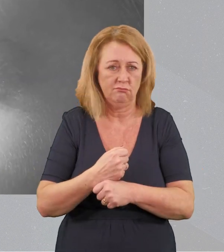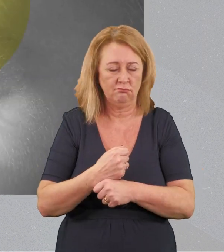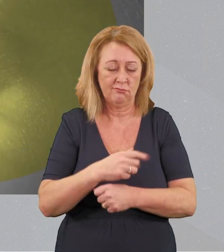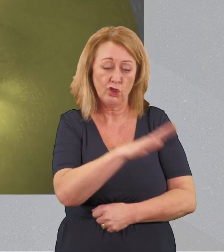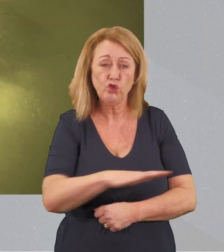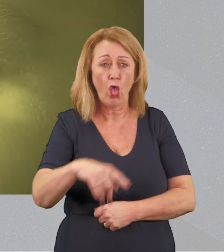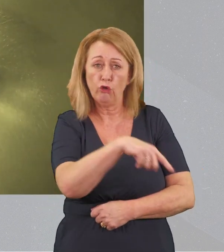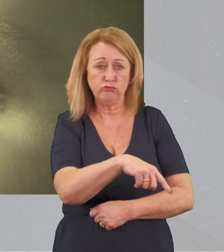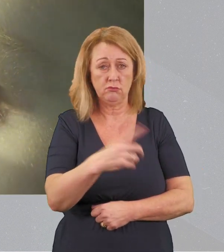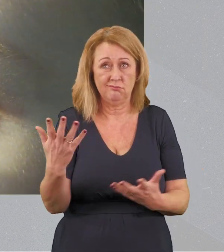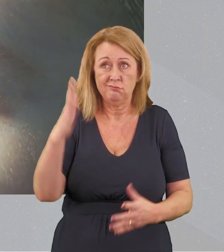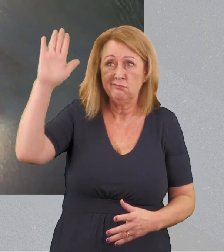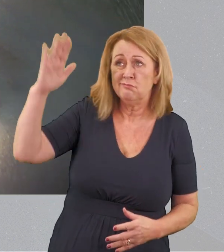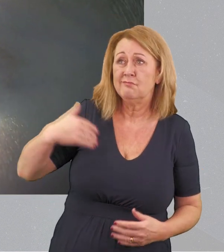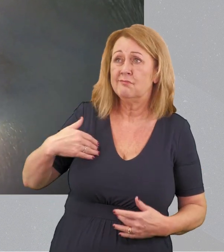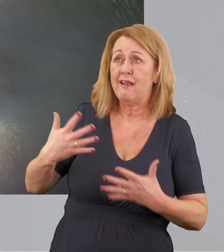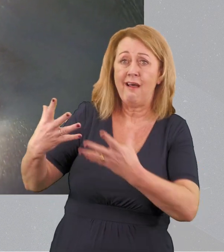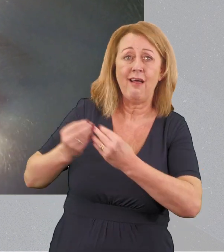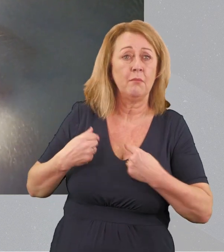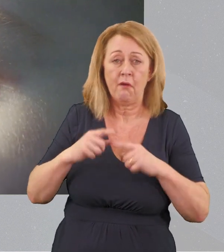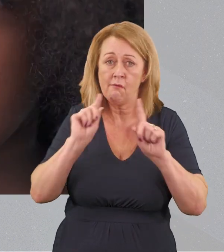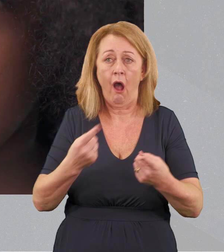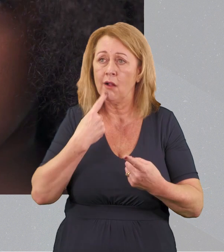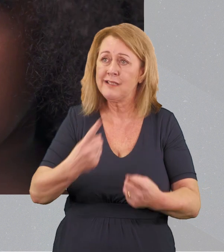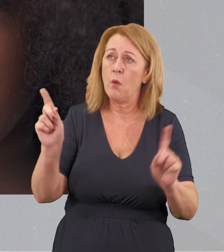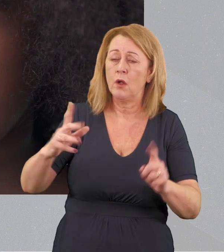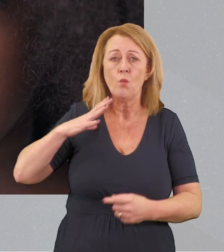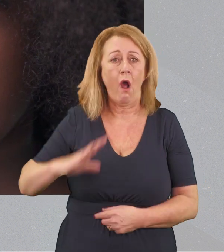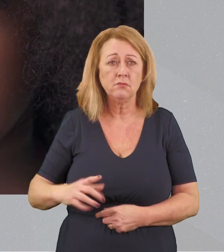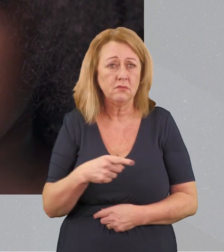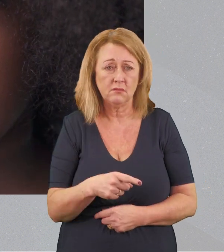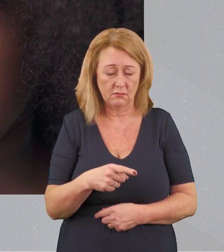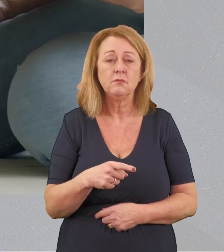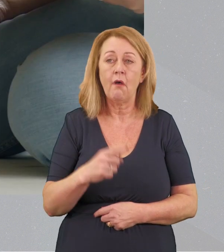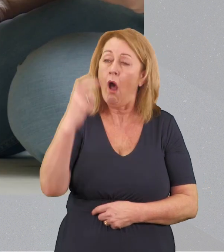Children often at the moment don't have a voice, and they're not in a position to advocate for their health needs.